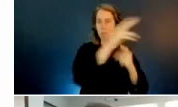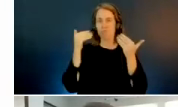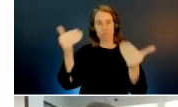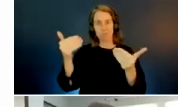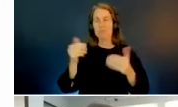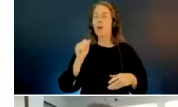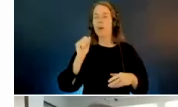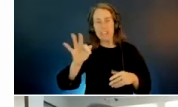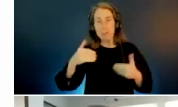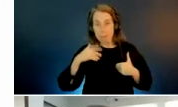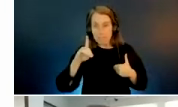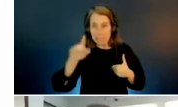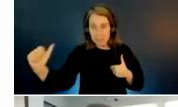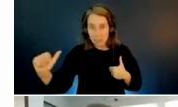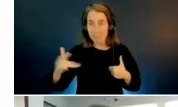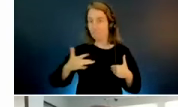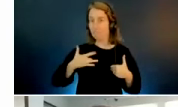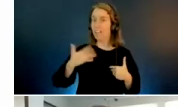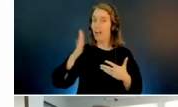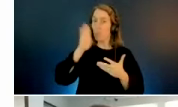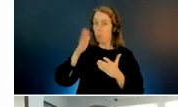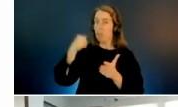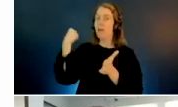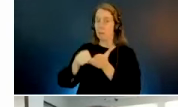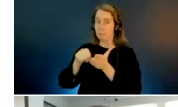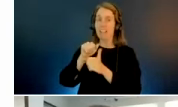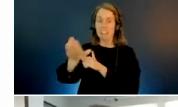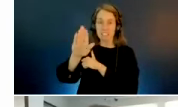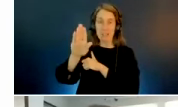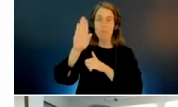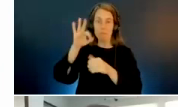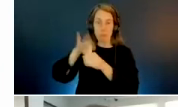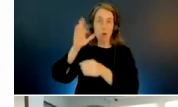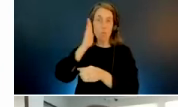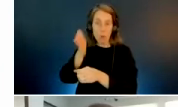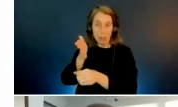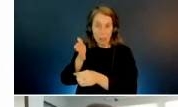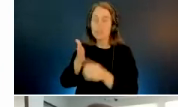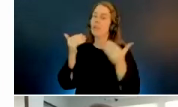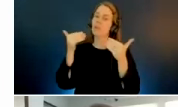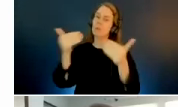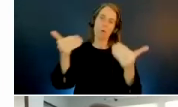you're going to want to vote please do it sooner rather than later we all know what's going on